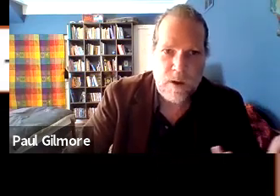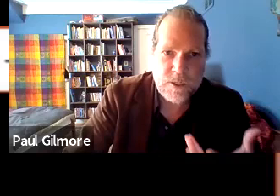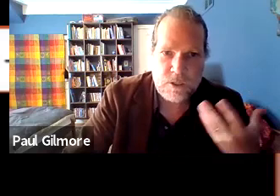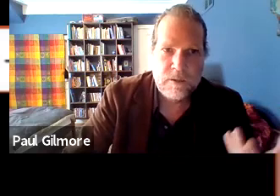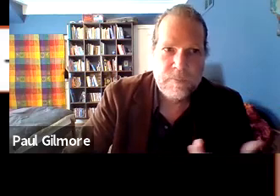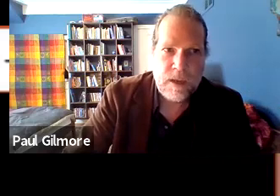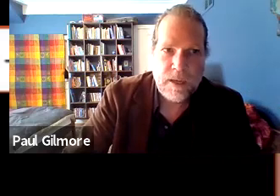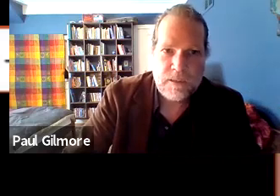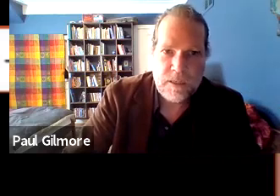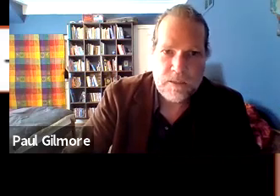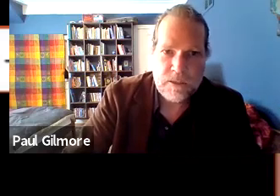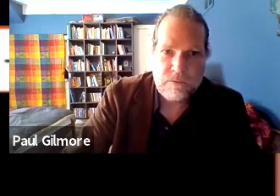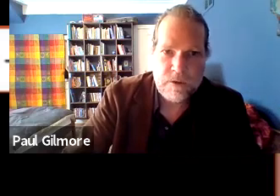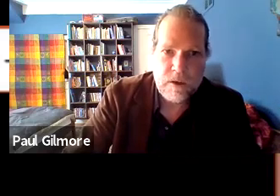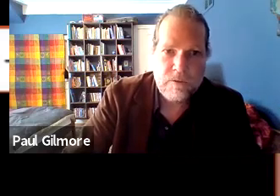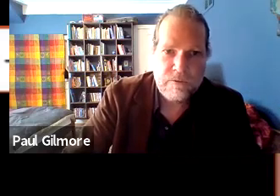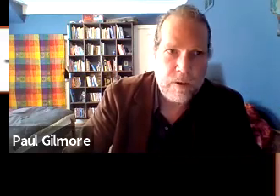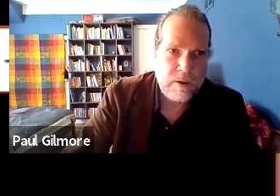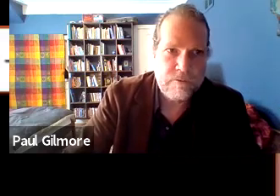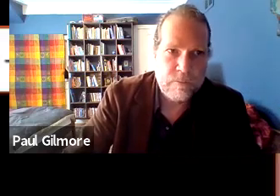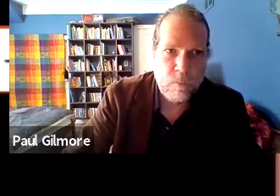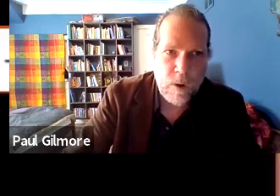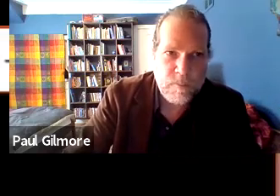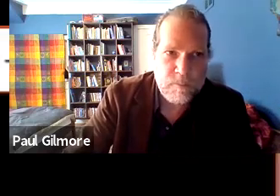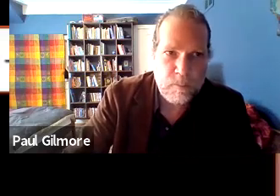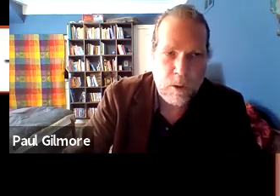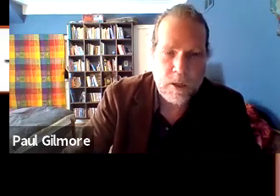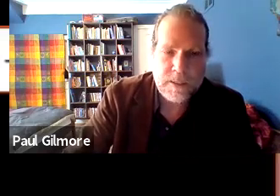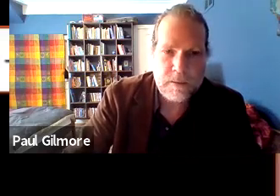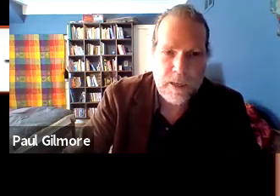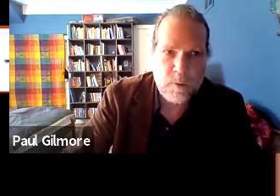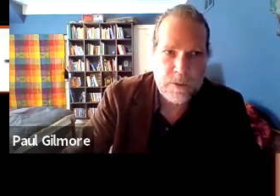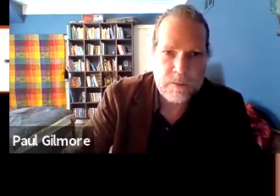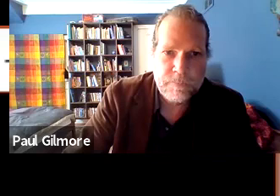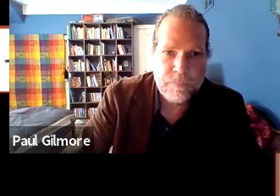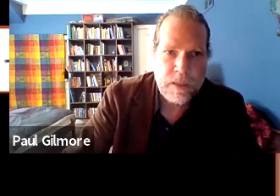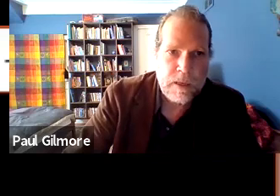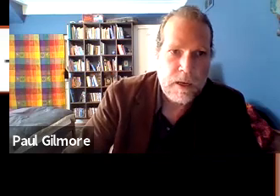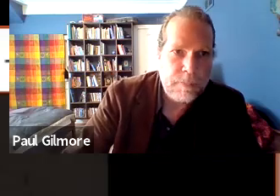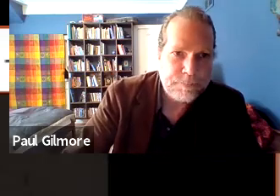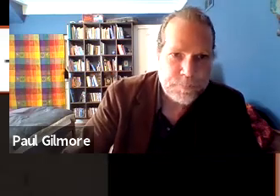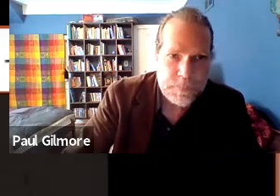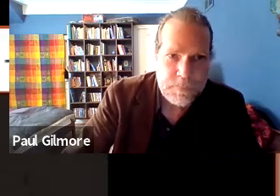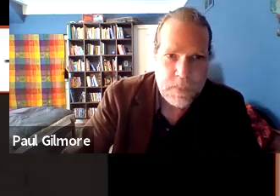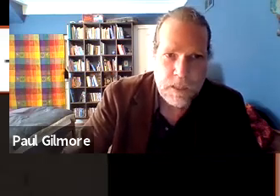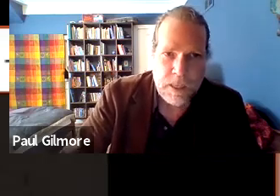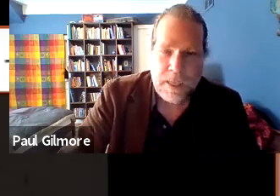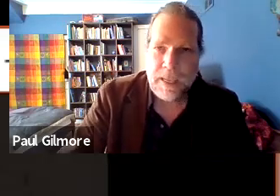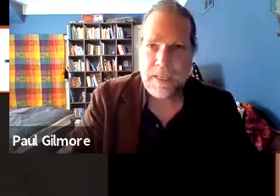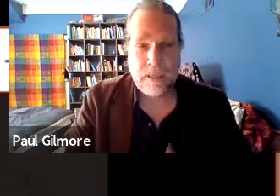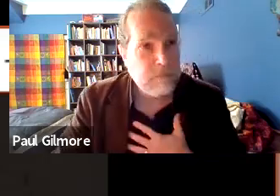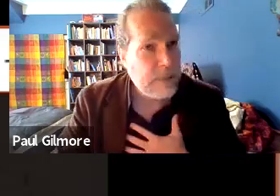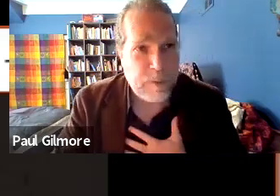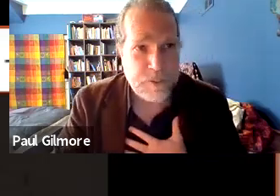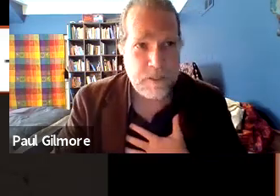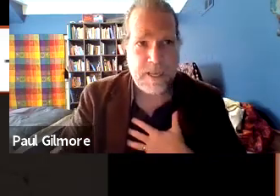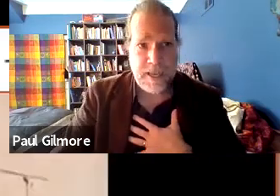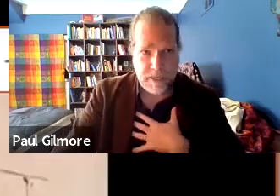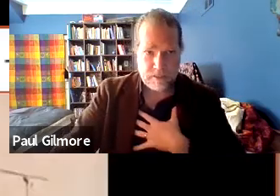racial ideas of, of, of where people belong in the labor market. Now, personally, I hate